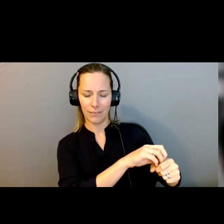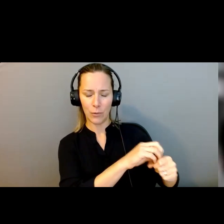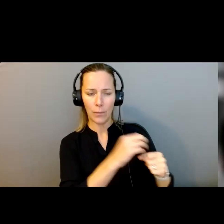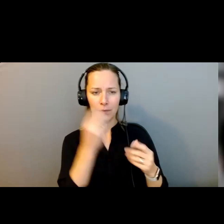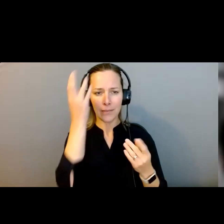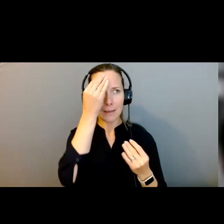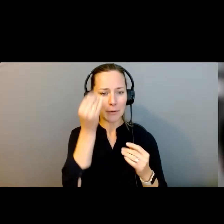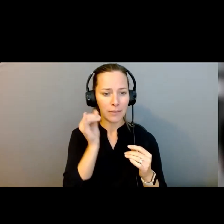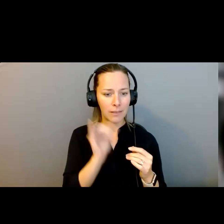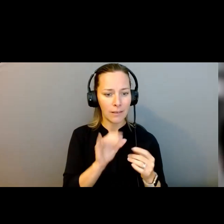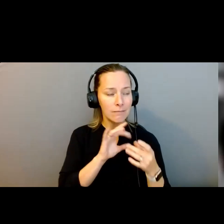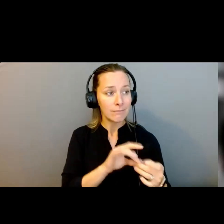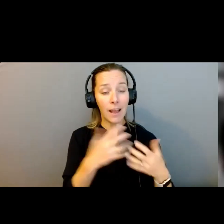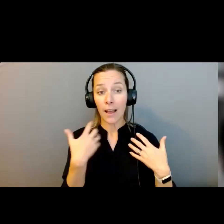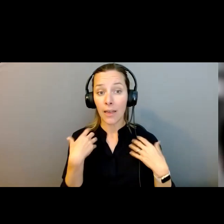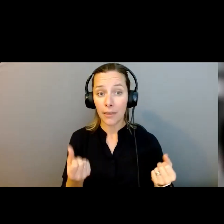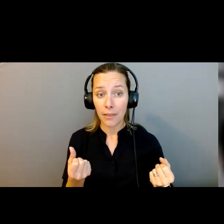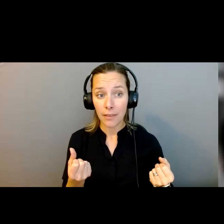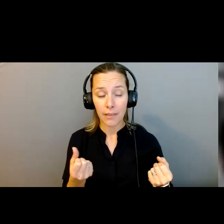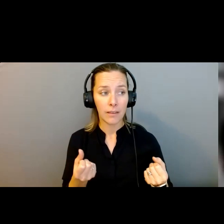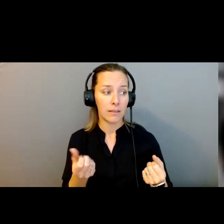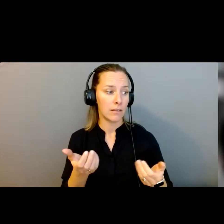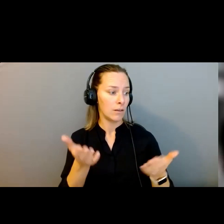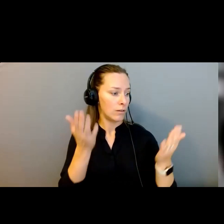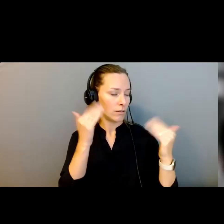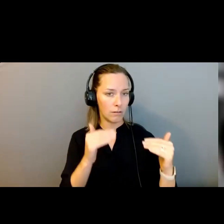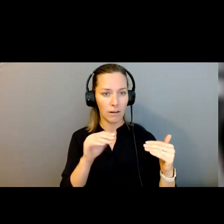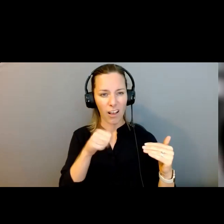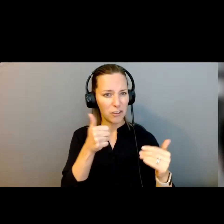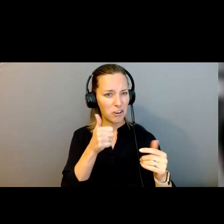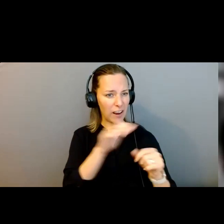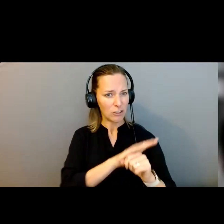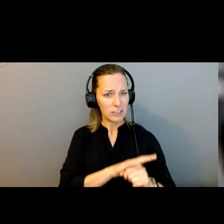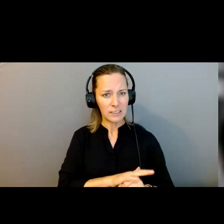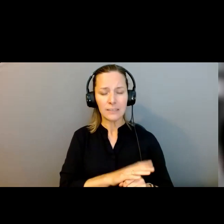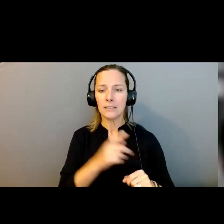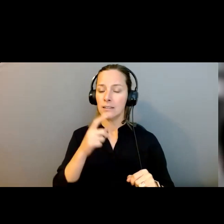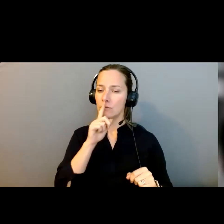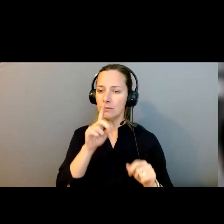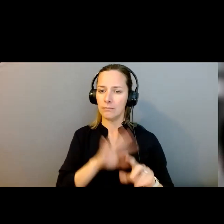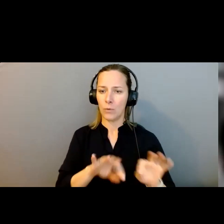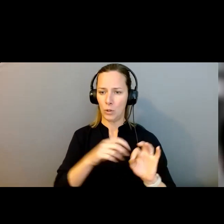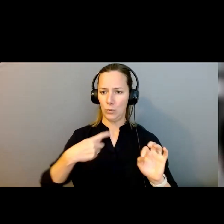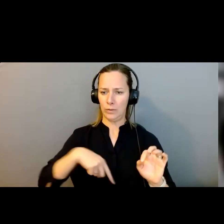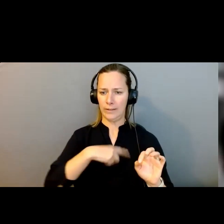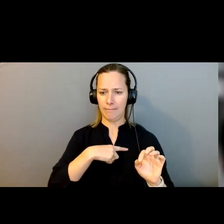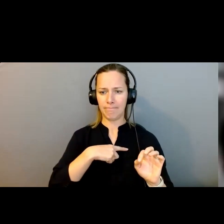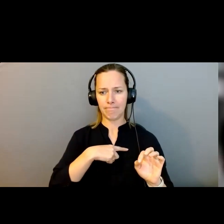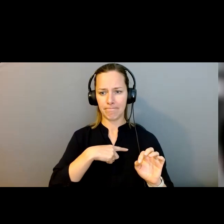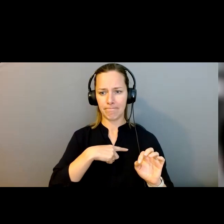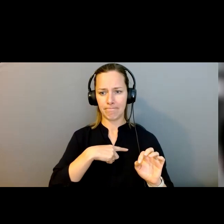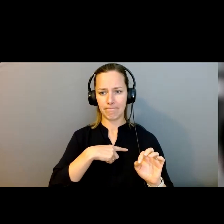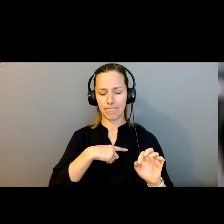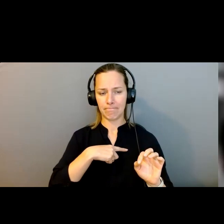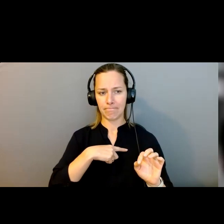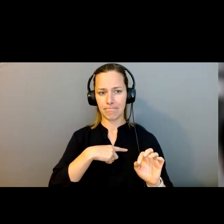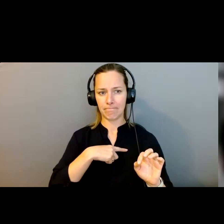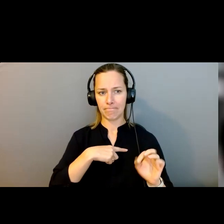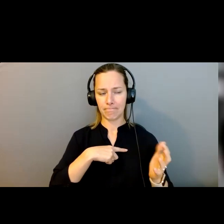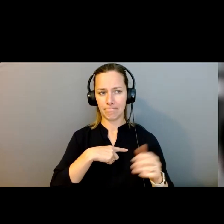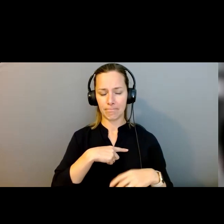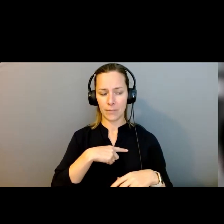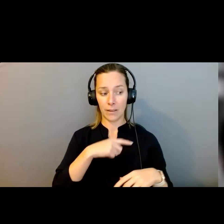whether it's in other kinds of areas, we really do need to be -- non-disabled researchers who